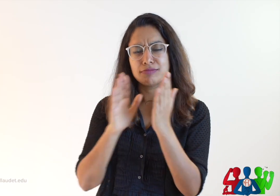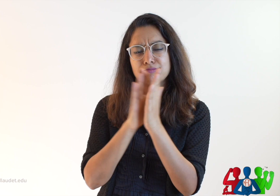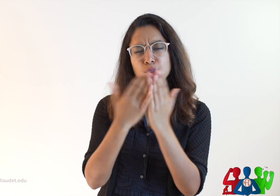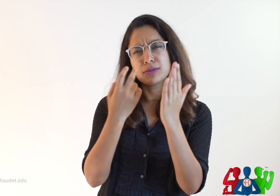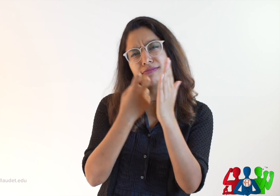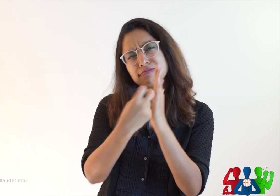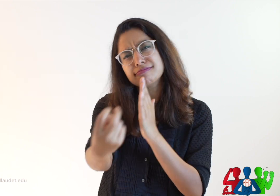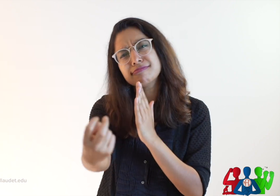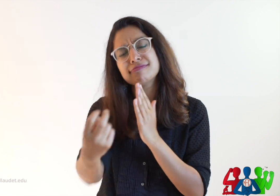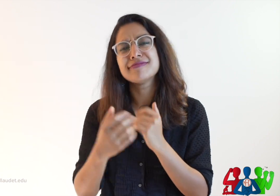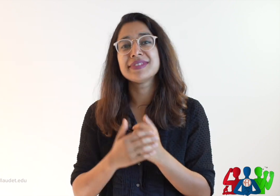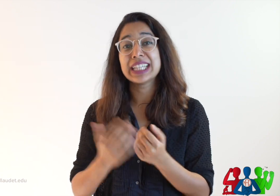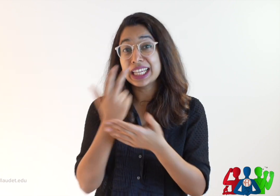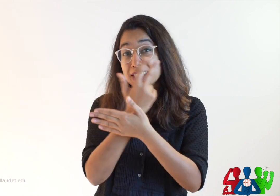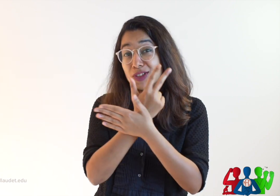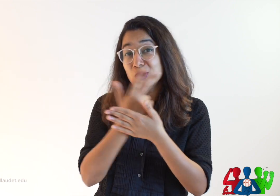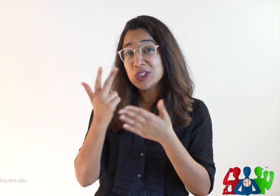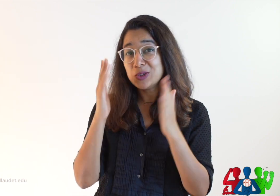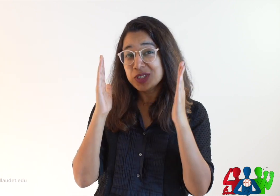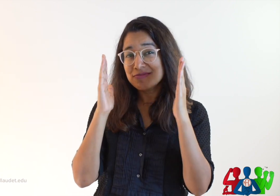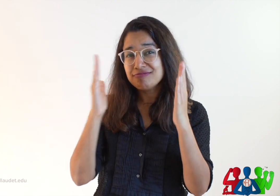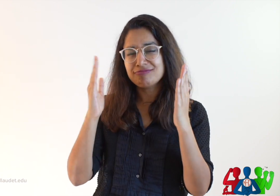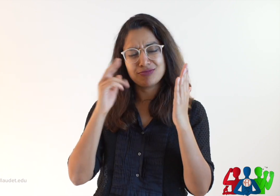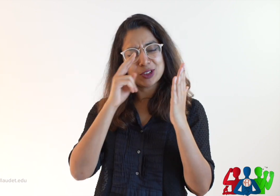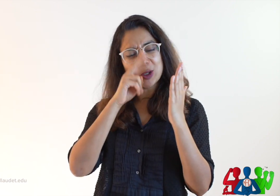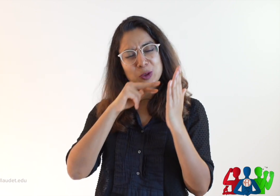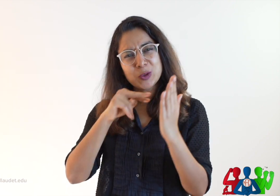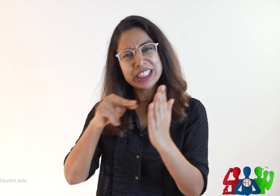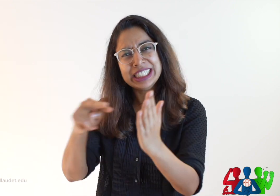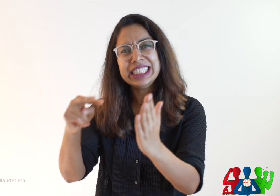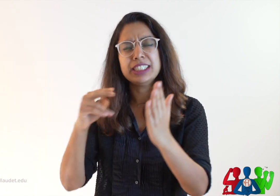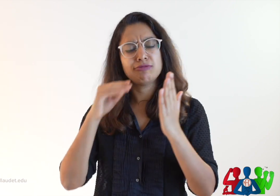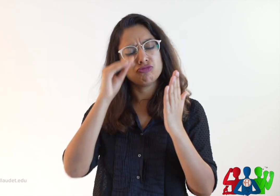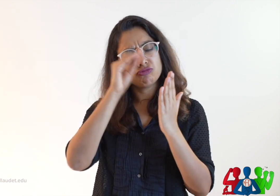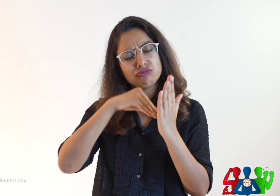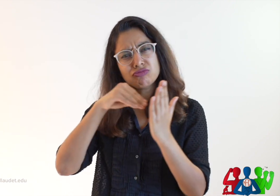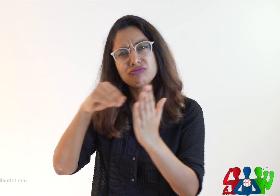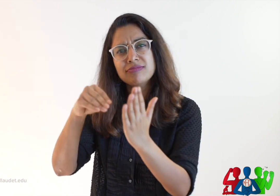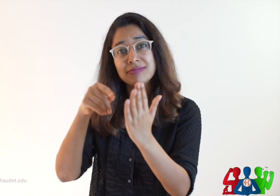We finally get into the reading section and this is when students can get into their books.